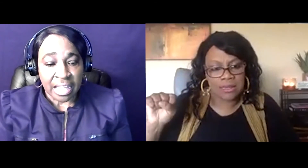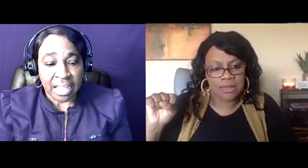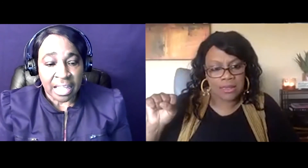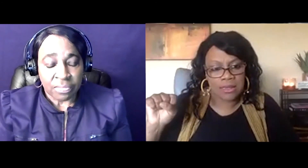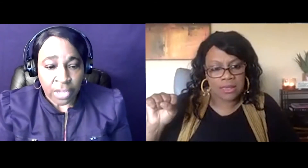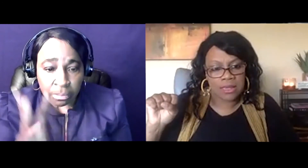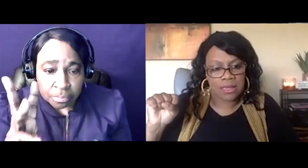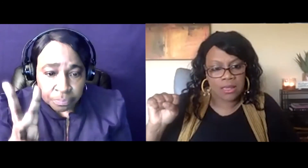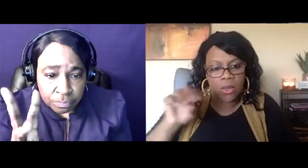The